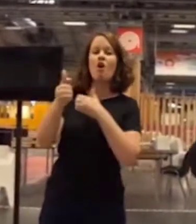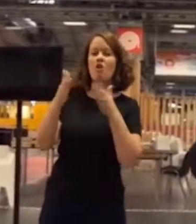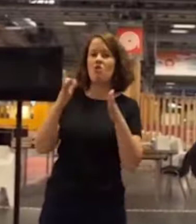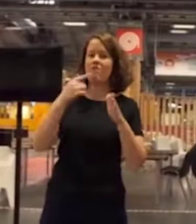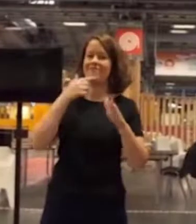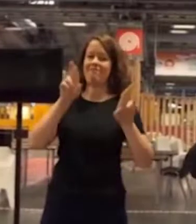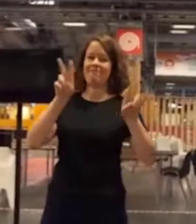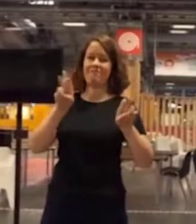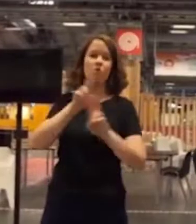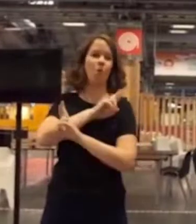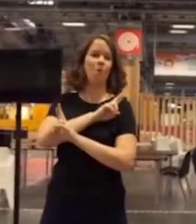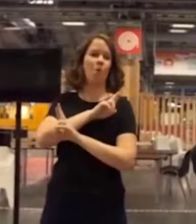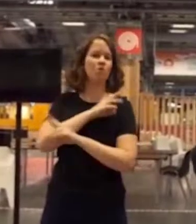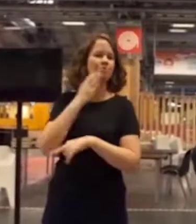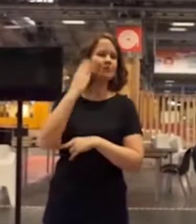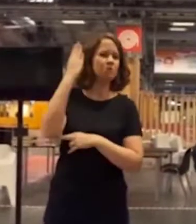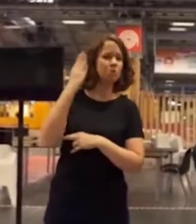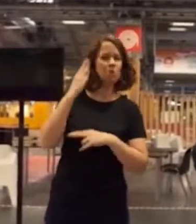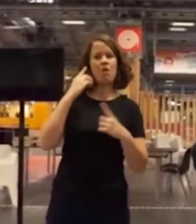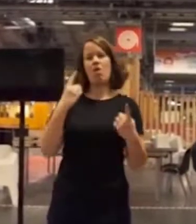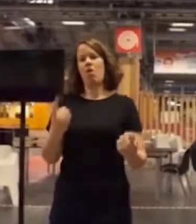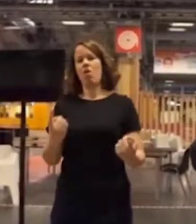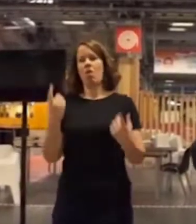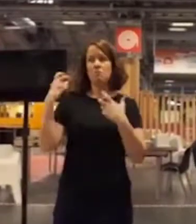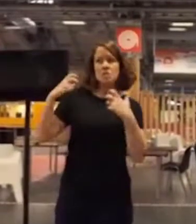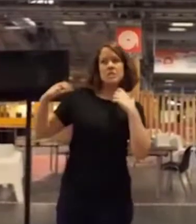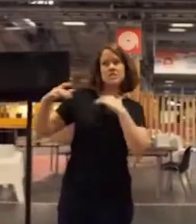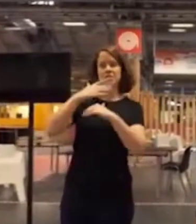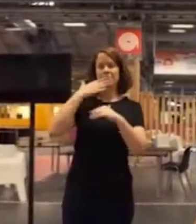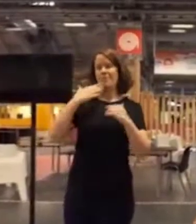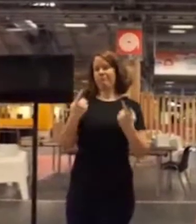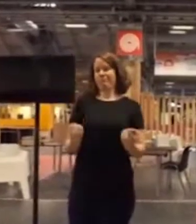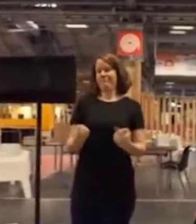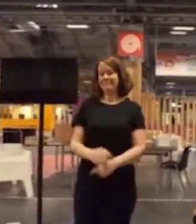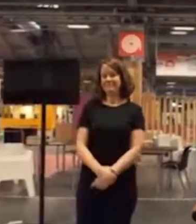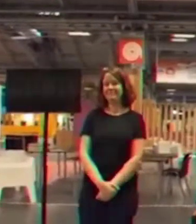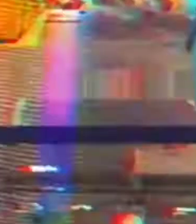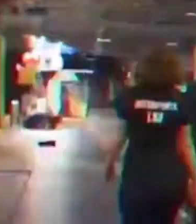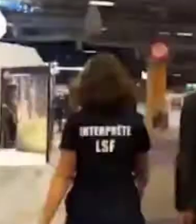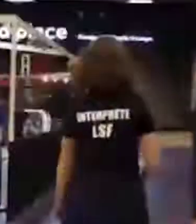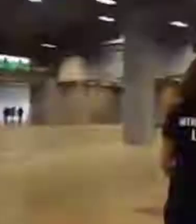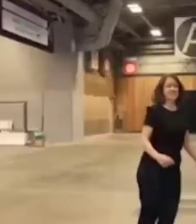free tickets to their escorts, wheelchairs, many things. And last, but not least,